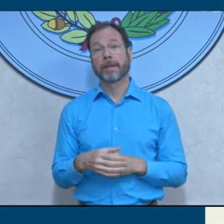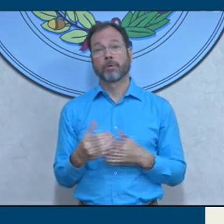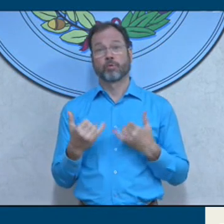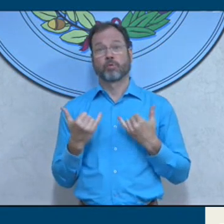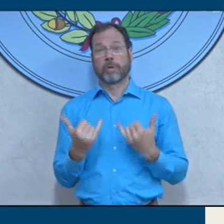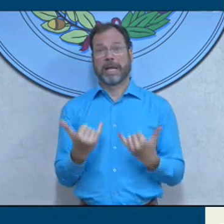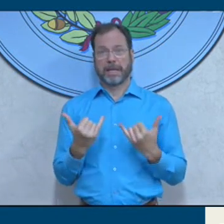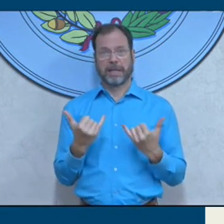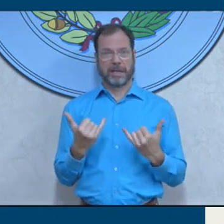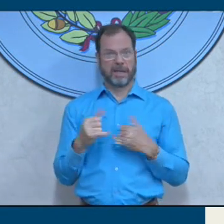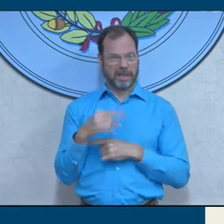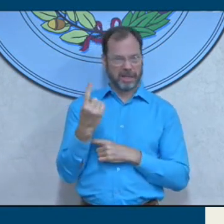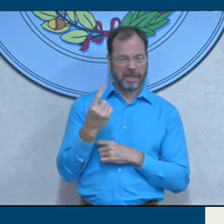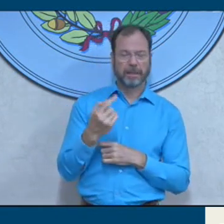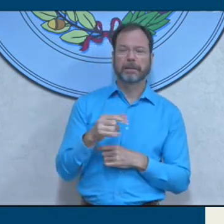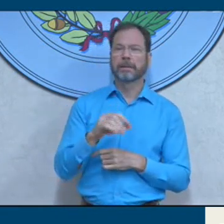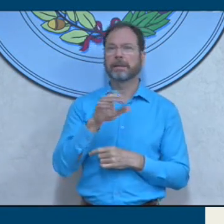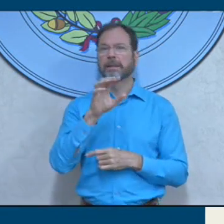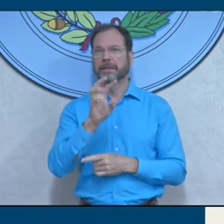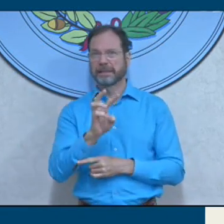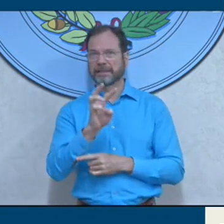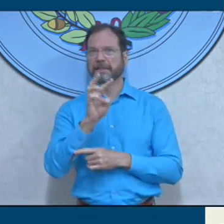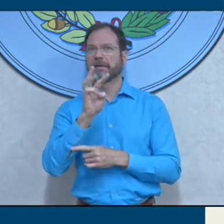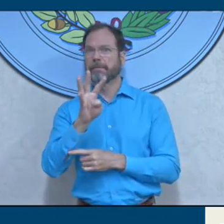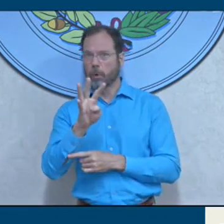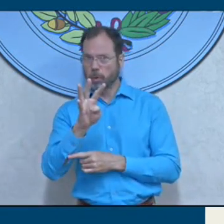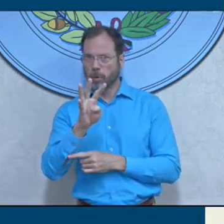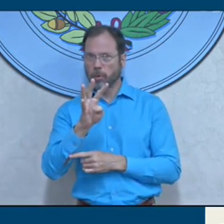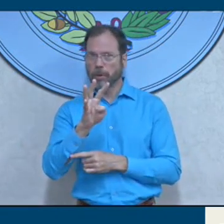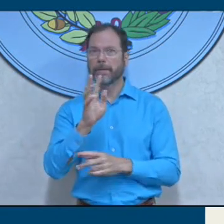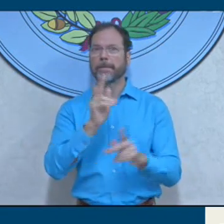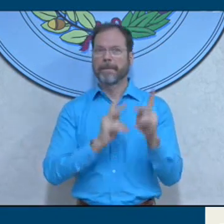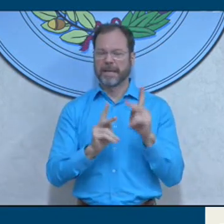PARTICULAR JUST SHOW YOU. HOW